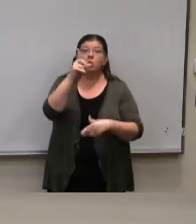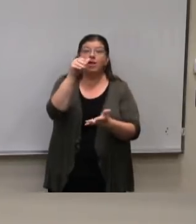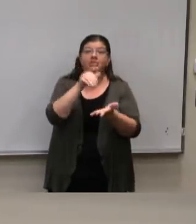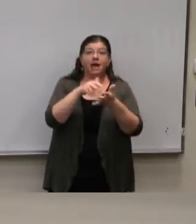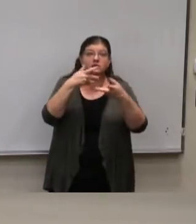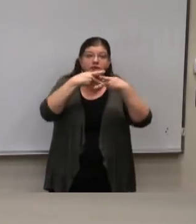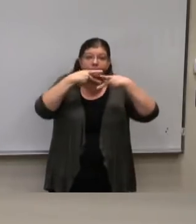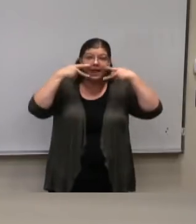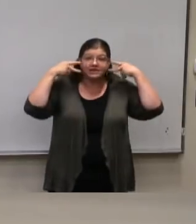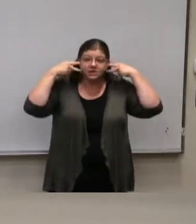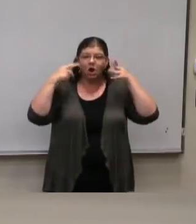I'll show you my mask, it's fun.